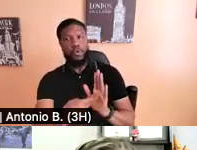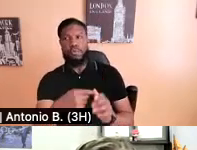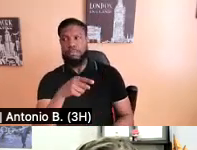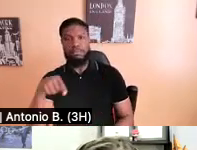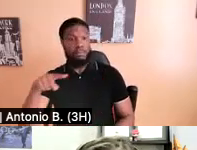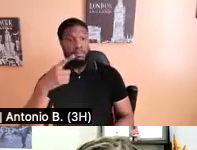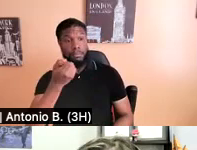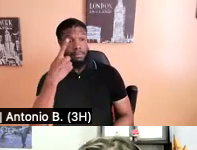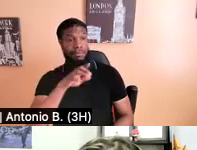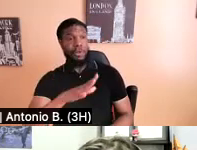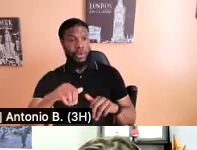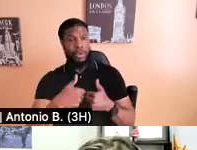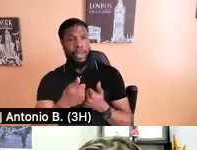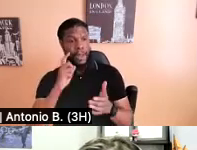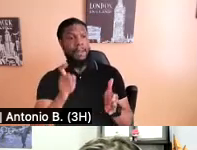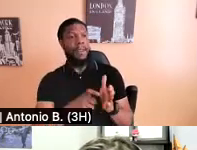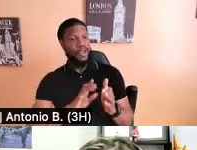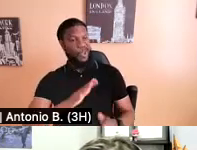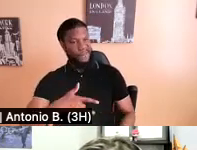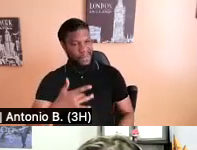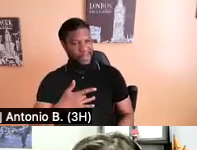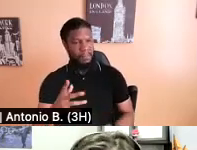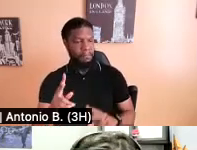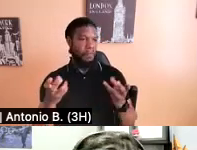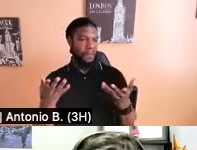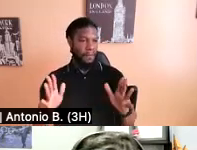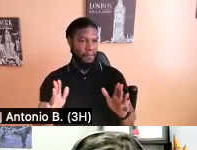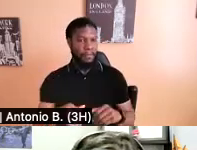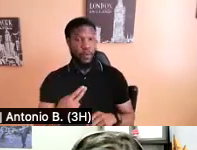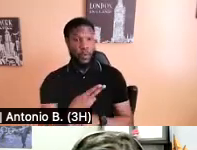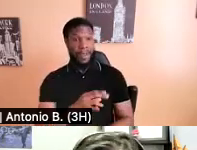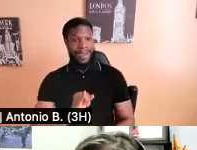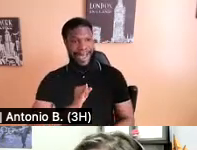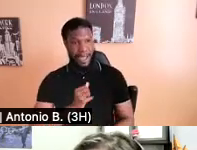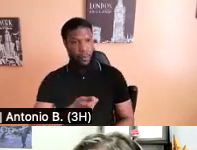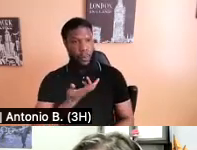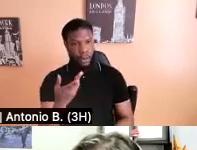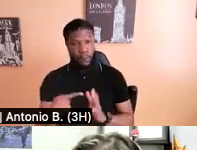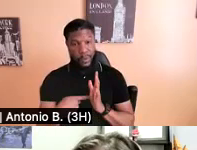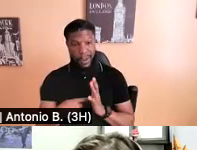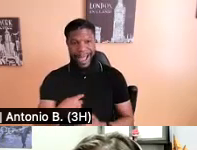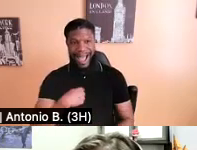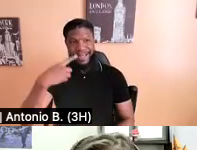they feel," end quote, using "I" expressions such as: "I think you should feel proud..."